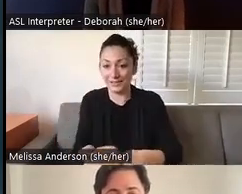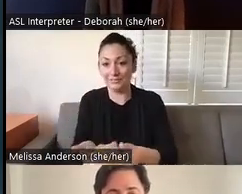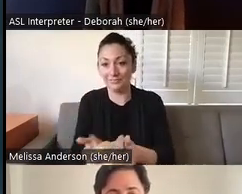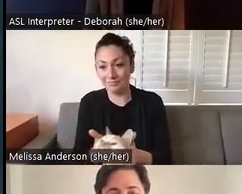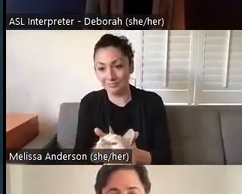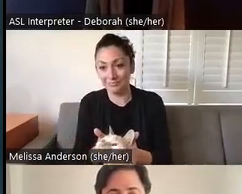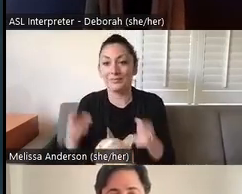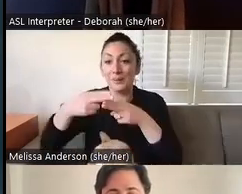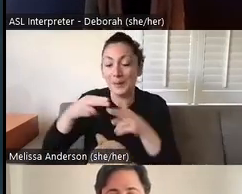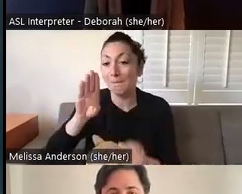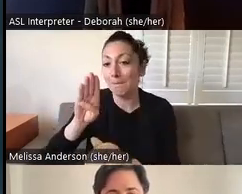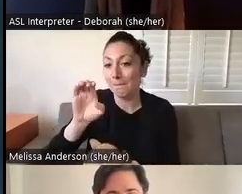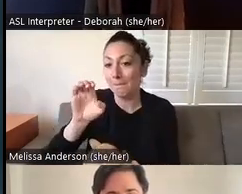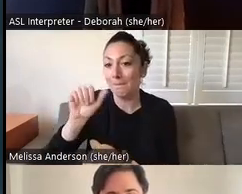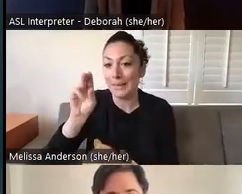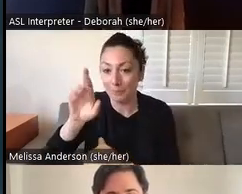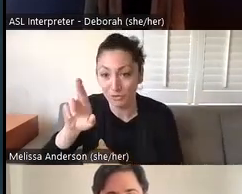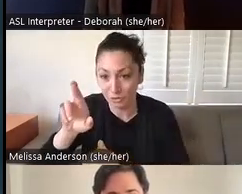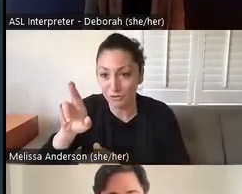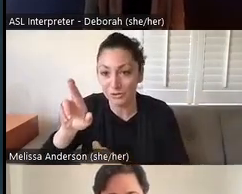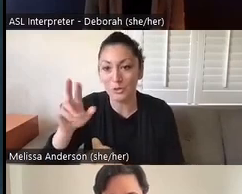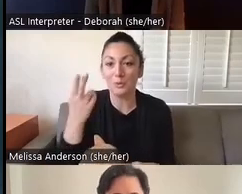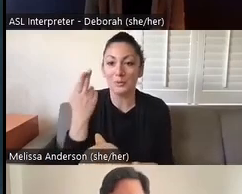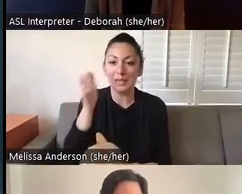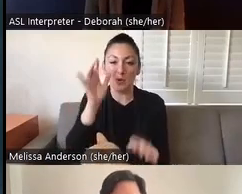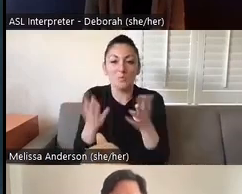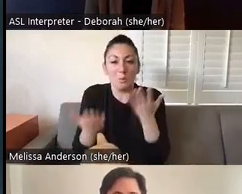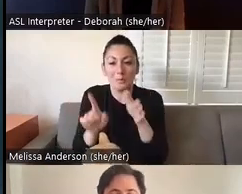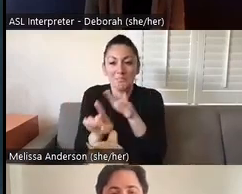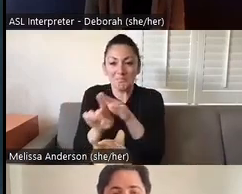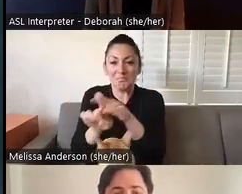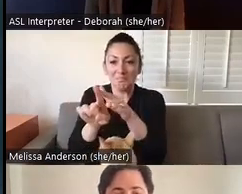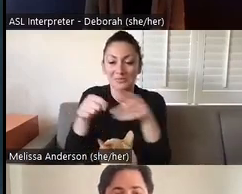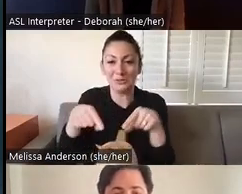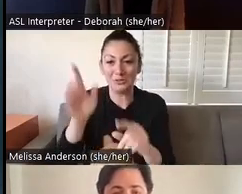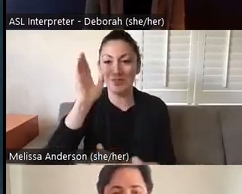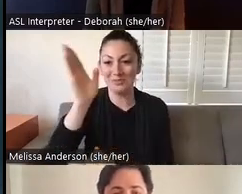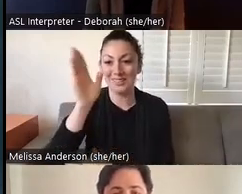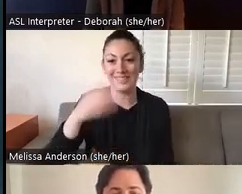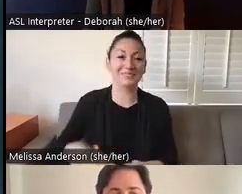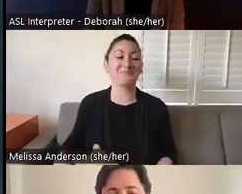third presenter today, right here, who is Beamer, named Beamer, and he will probably be making his